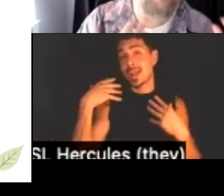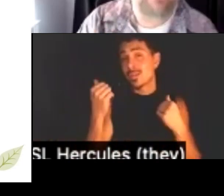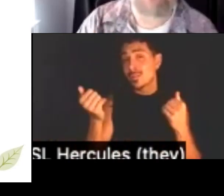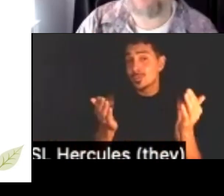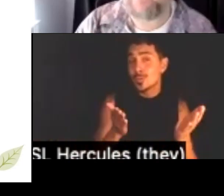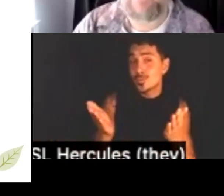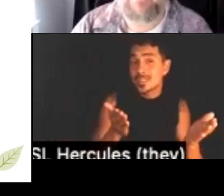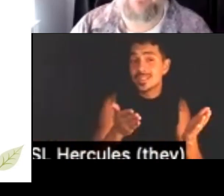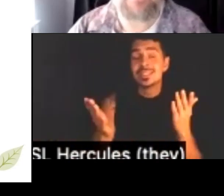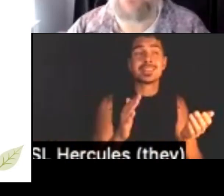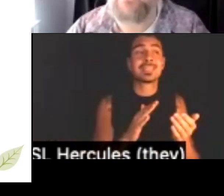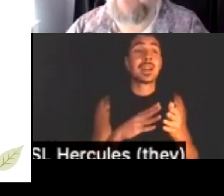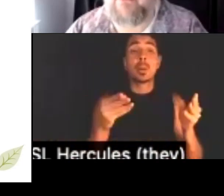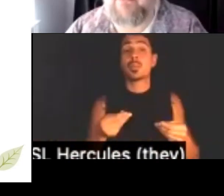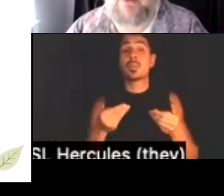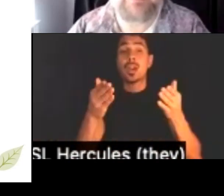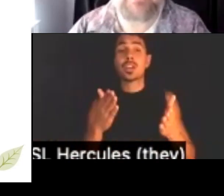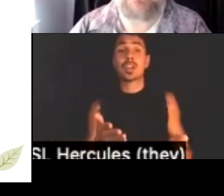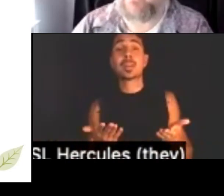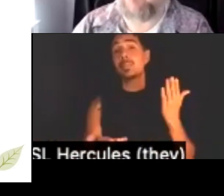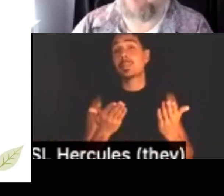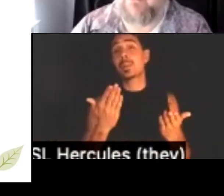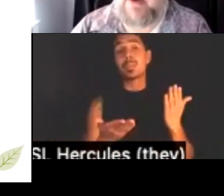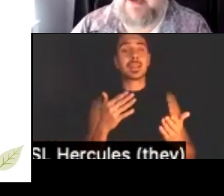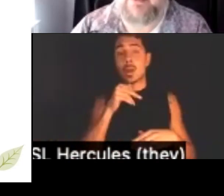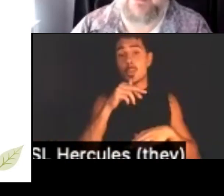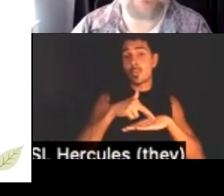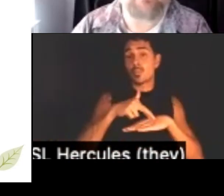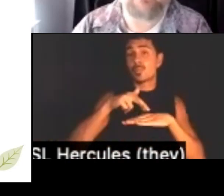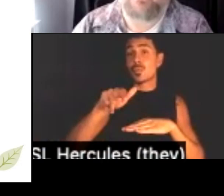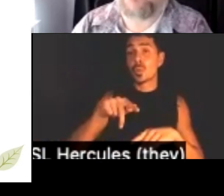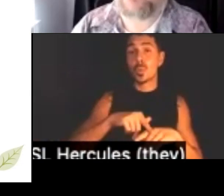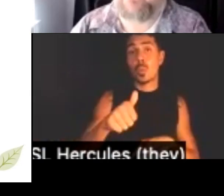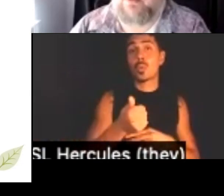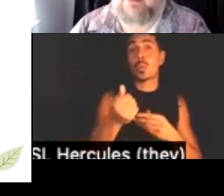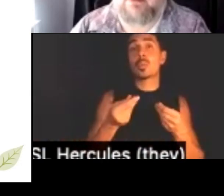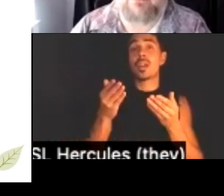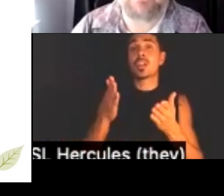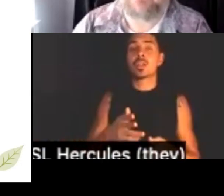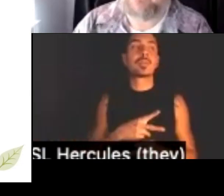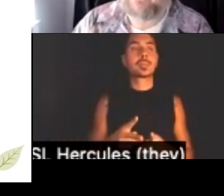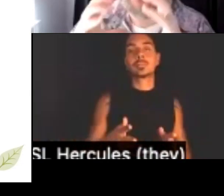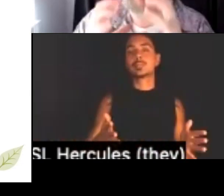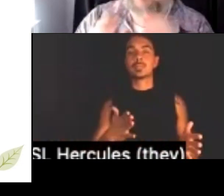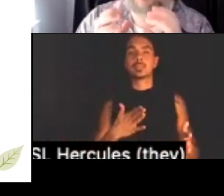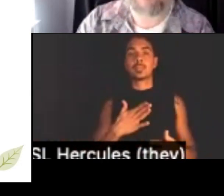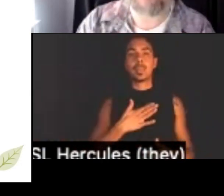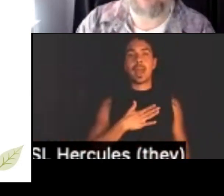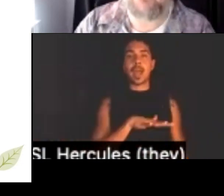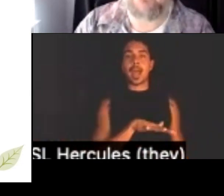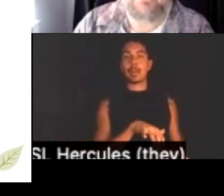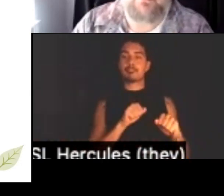Providers may not want to refer folks to other providers or other support groups and may really control